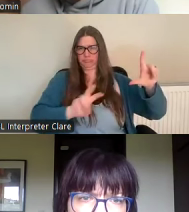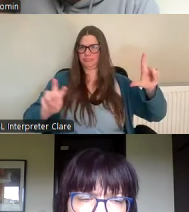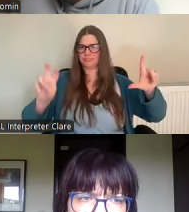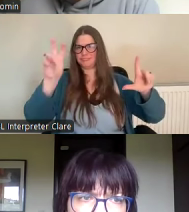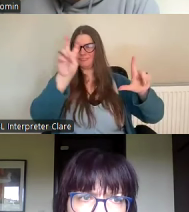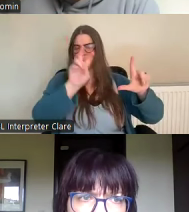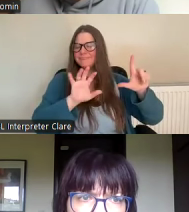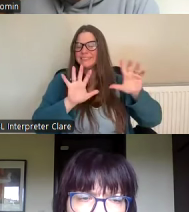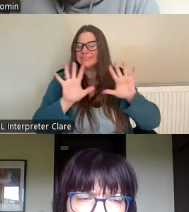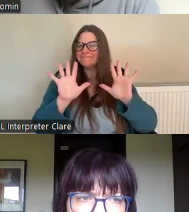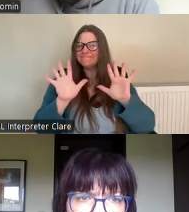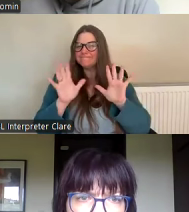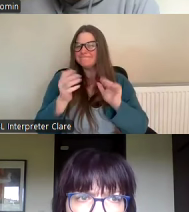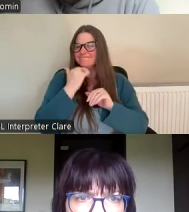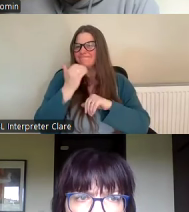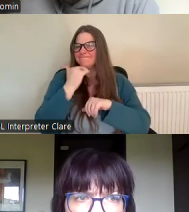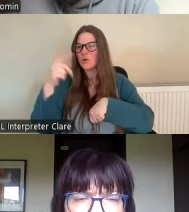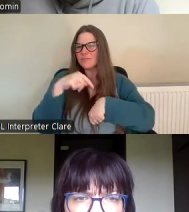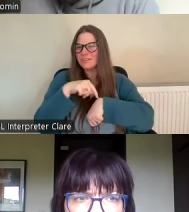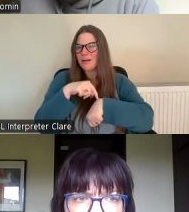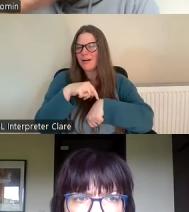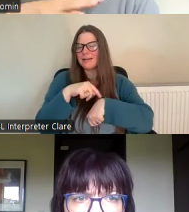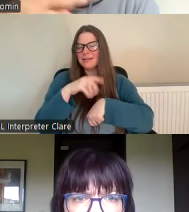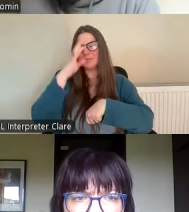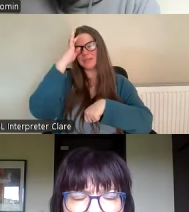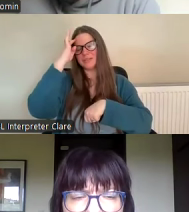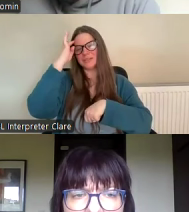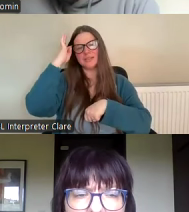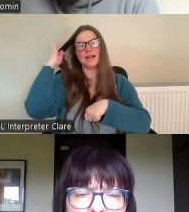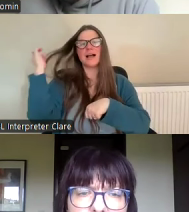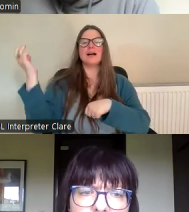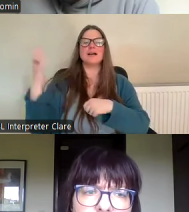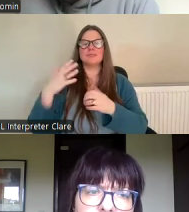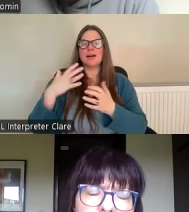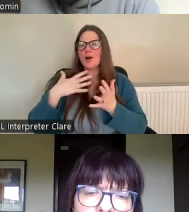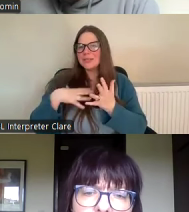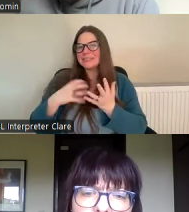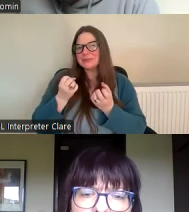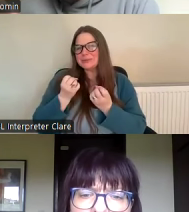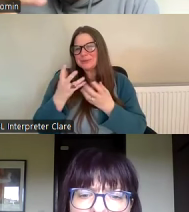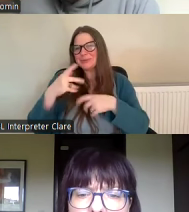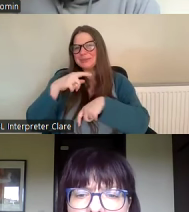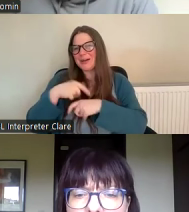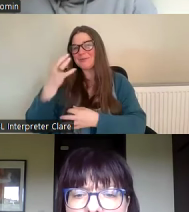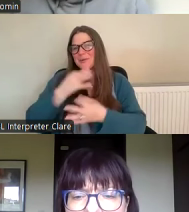and the specific columns, just because I wanted to leave time for the Q&A, and we wouldn't have been able